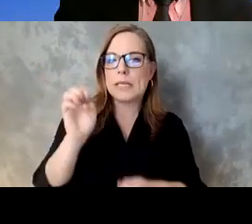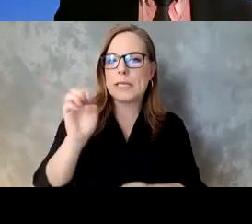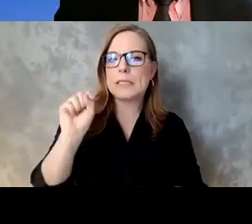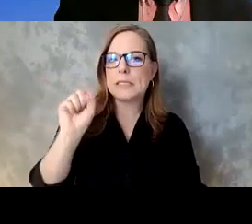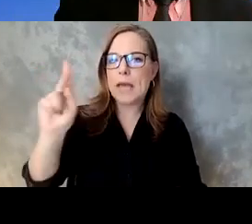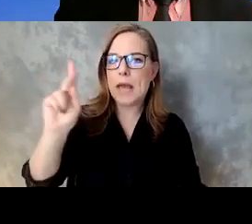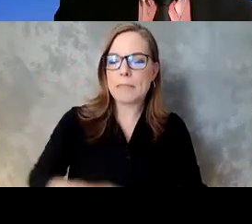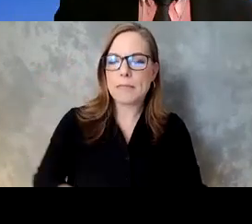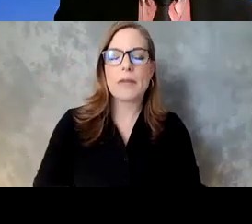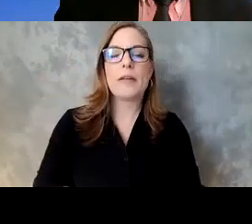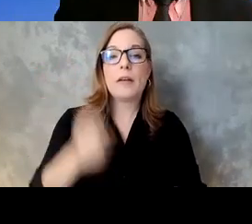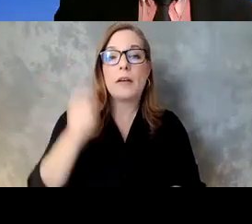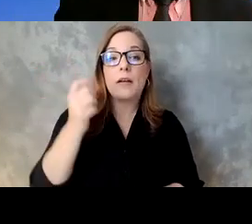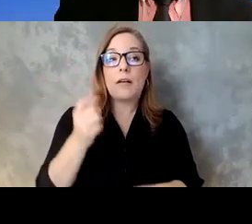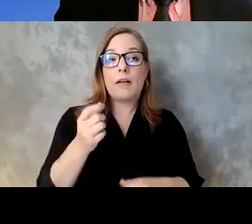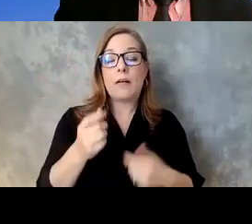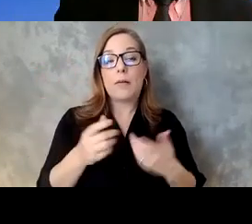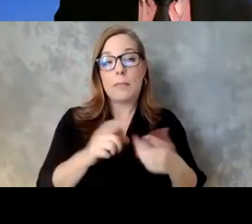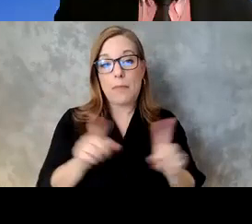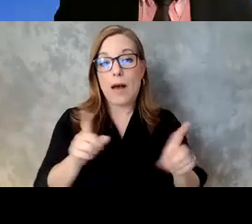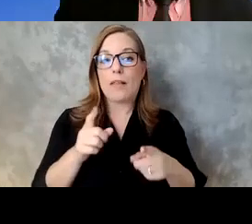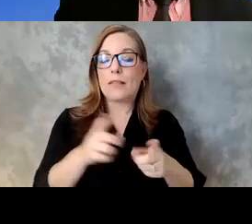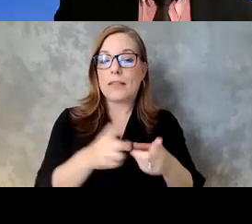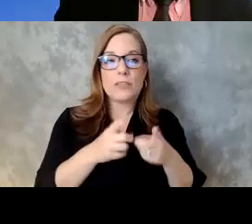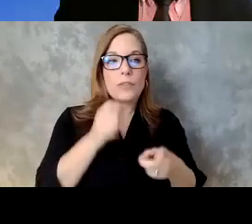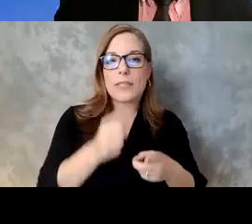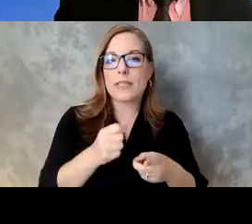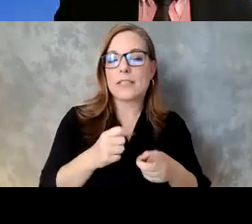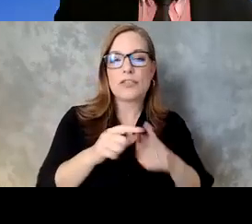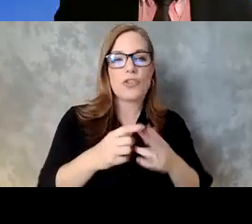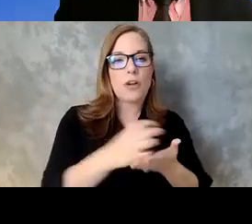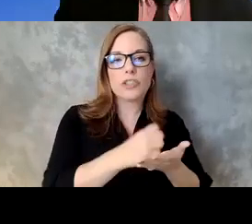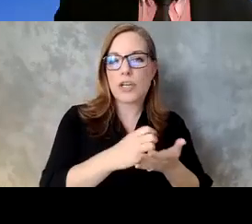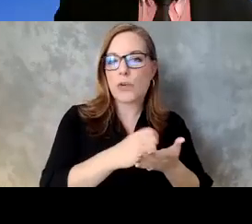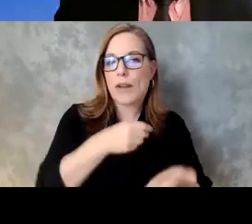the district doesn't generate funding for these students until their fifth birthday.